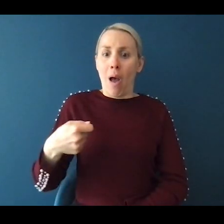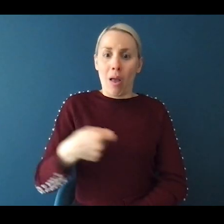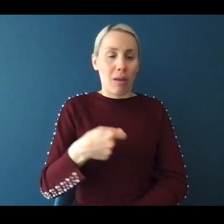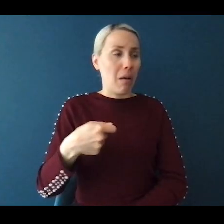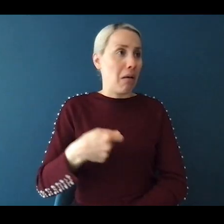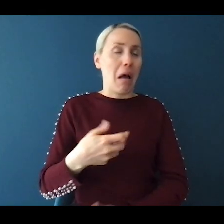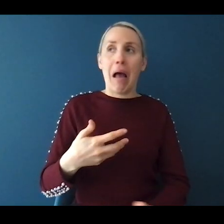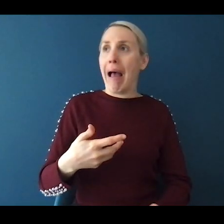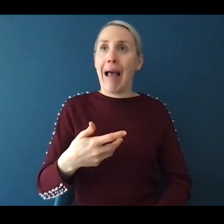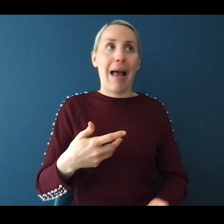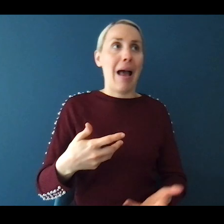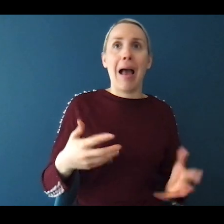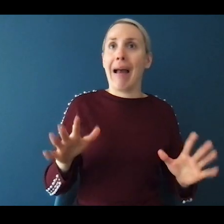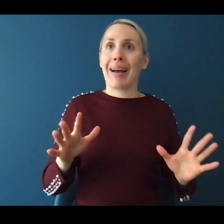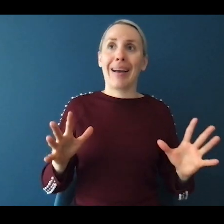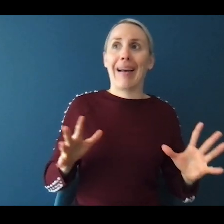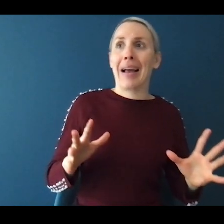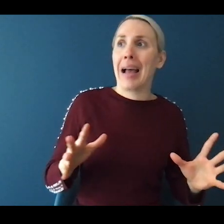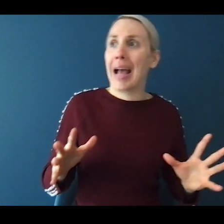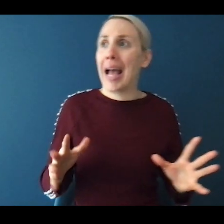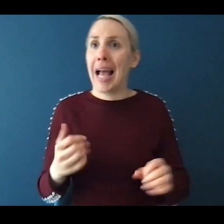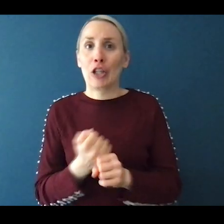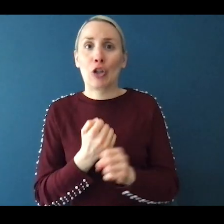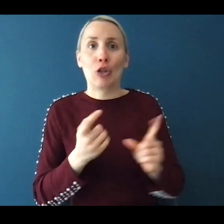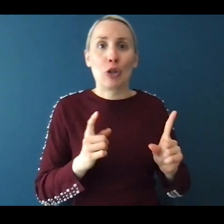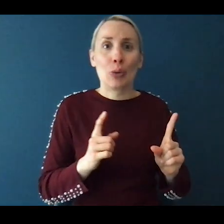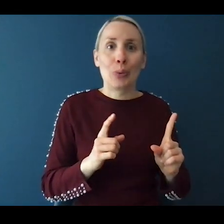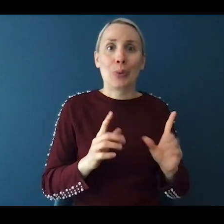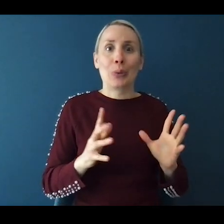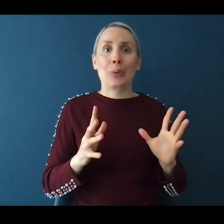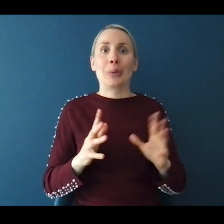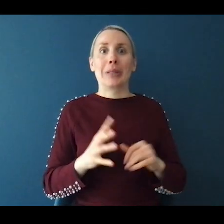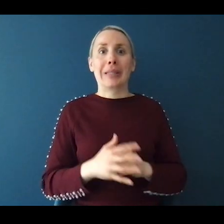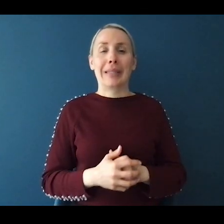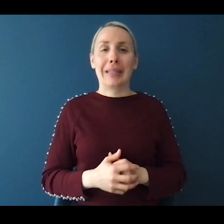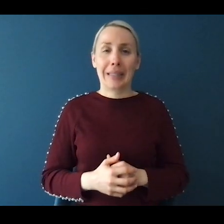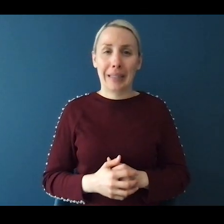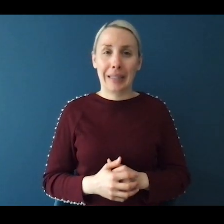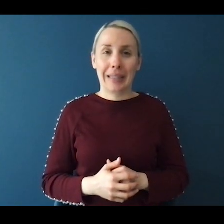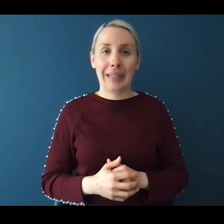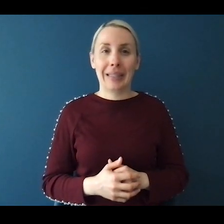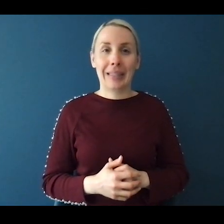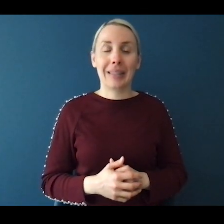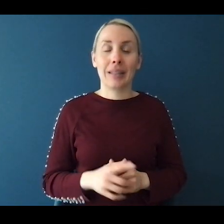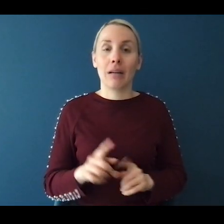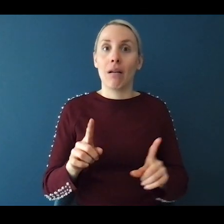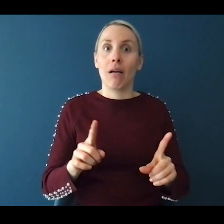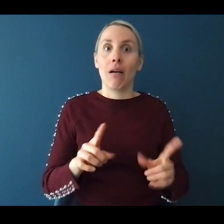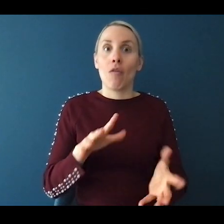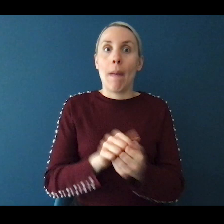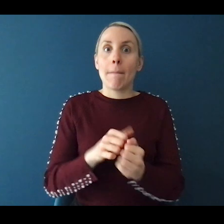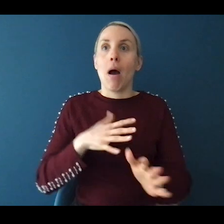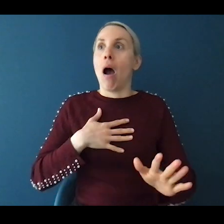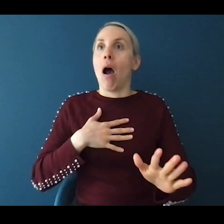Aaron Schuman you know like oh what am I gonna do and then I remembered I brought in prints